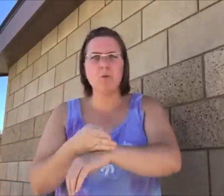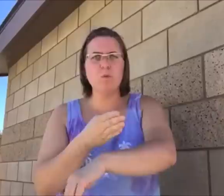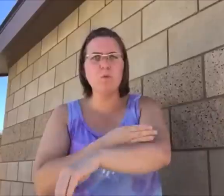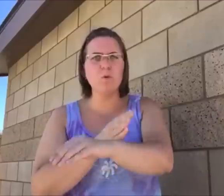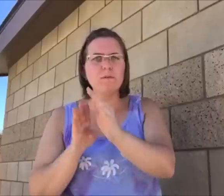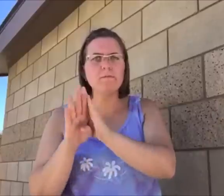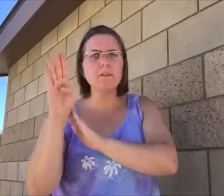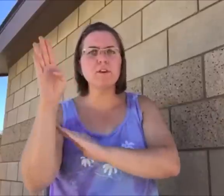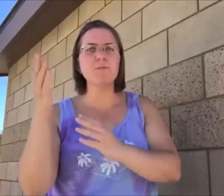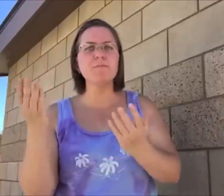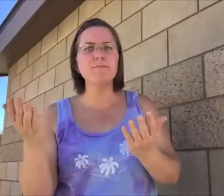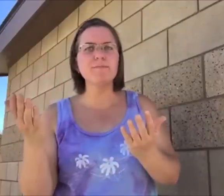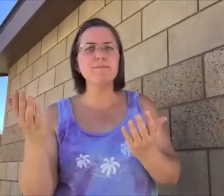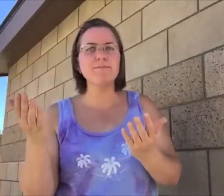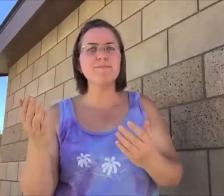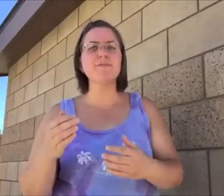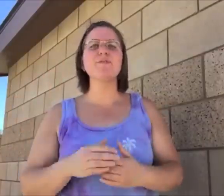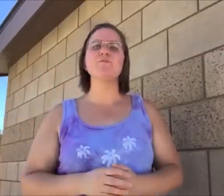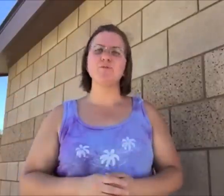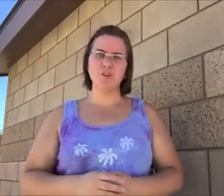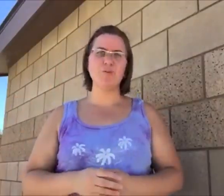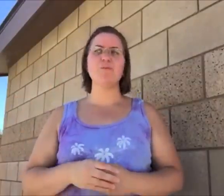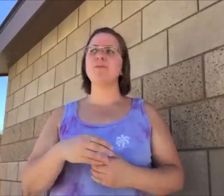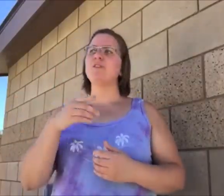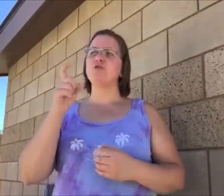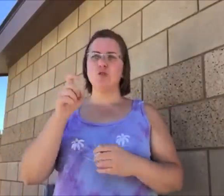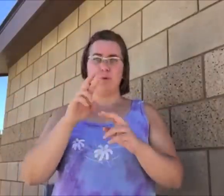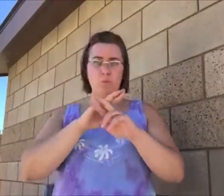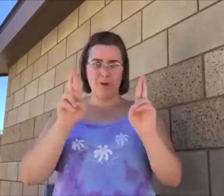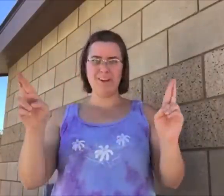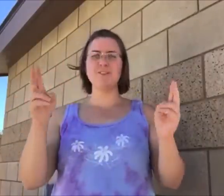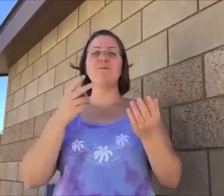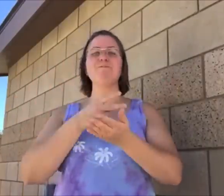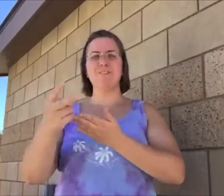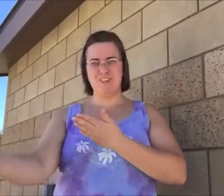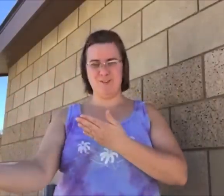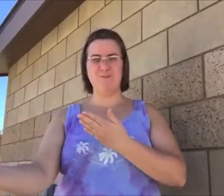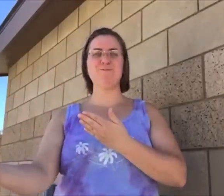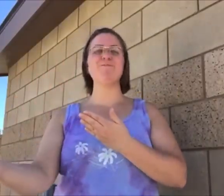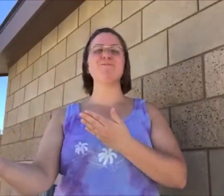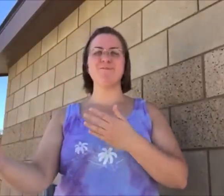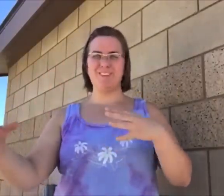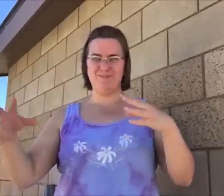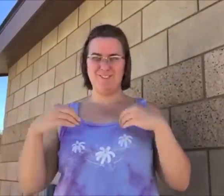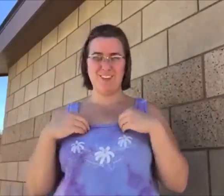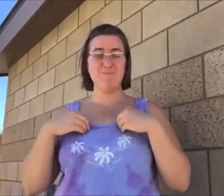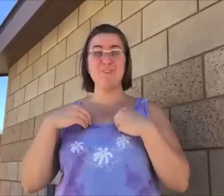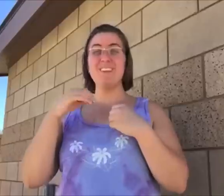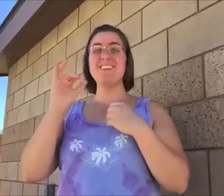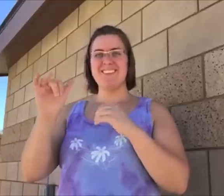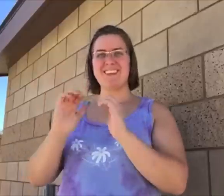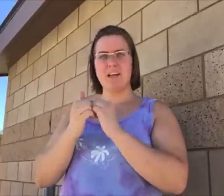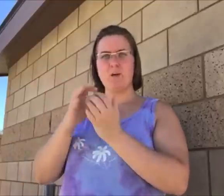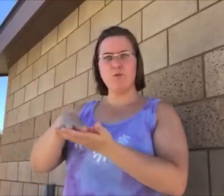how can yo make advances in your craft? Be prepared to fail. So accept that fact.